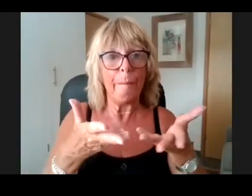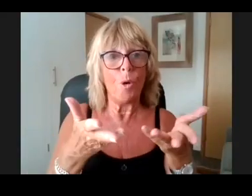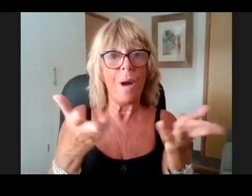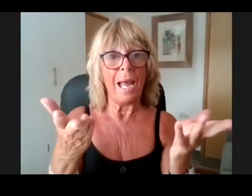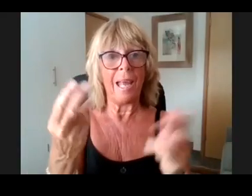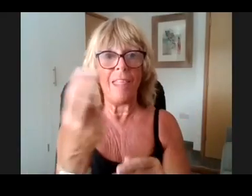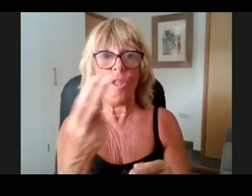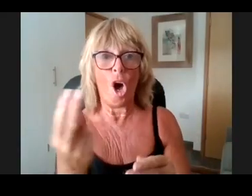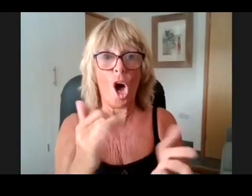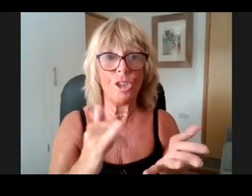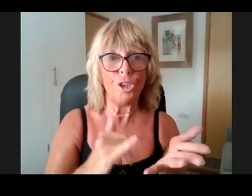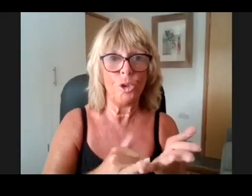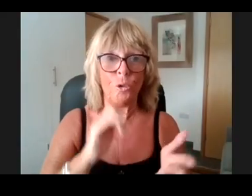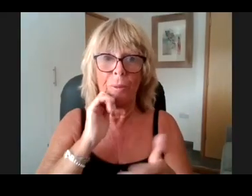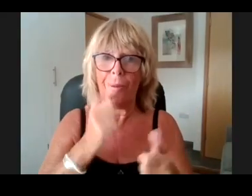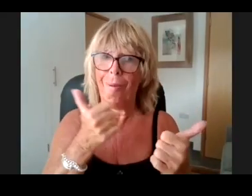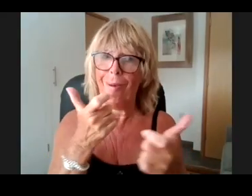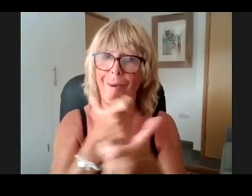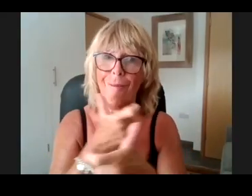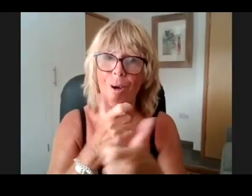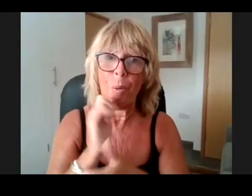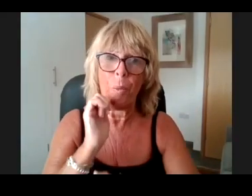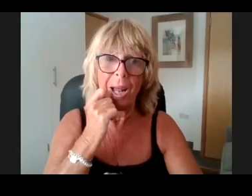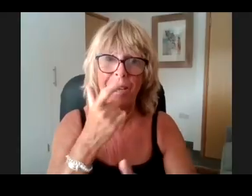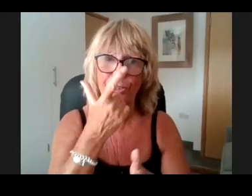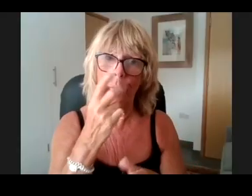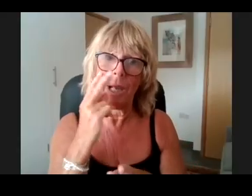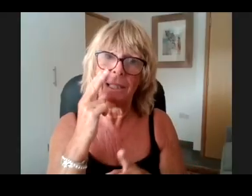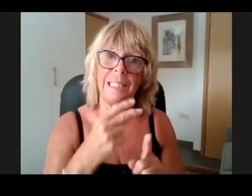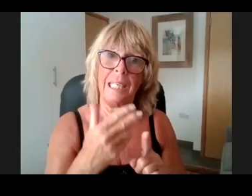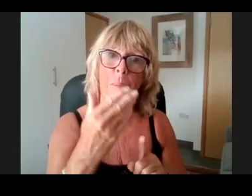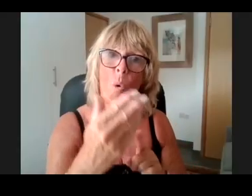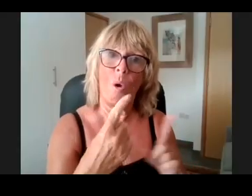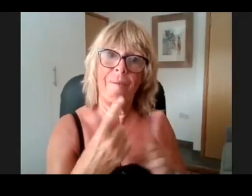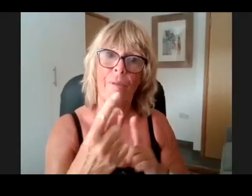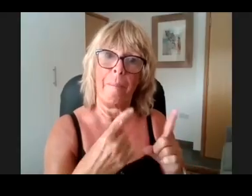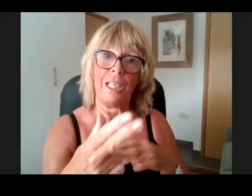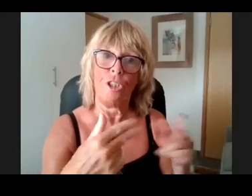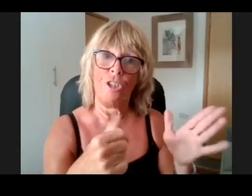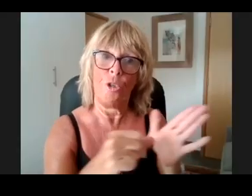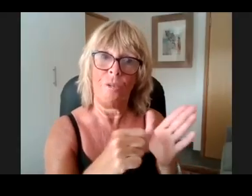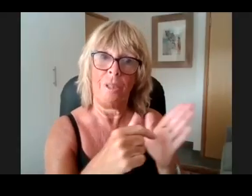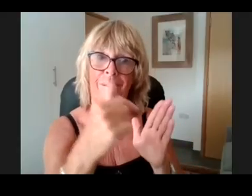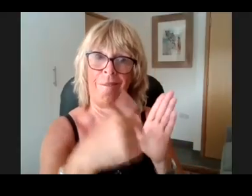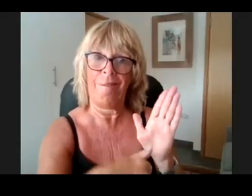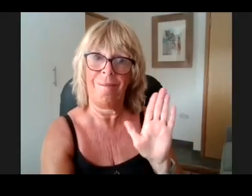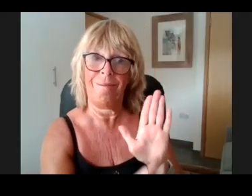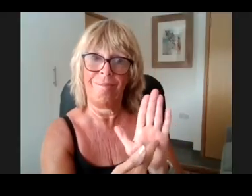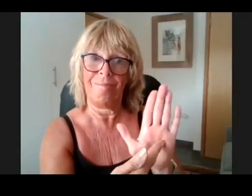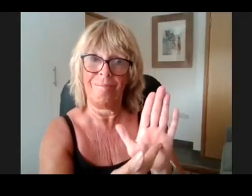be great fun and that you can see more information on our newsletter